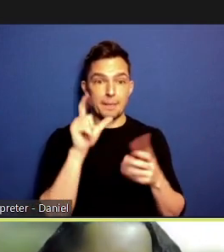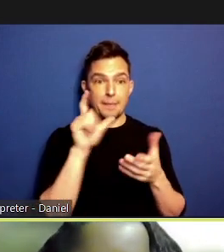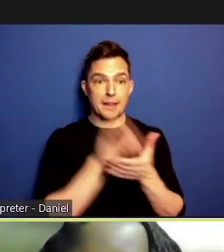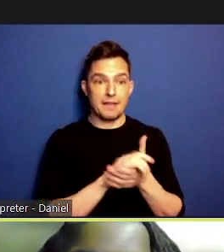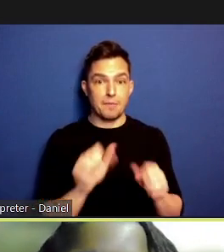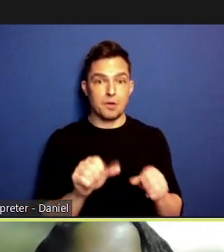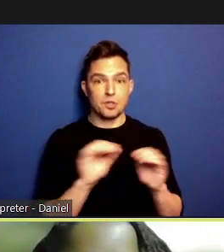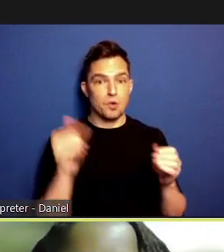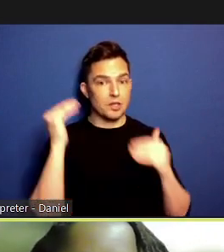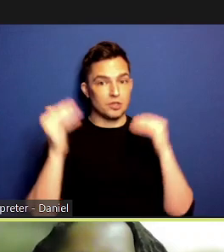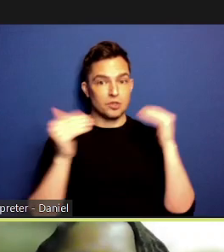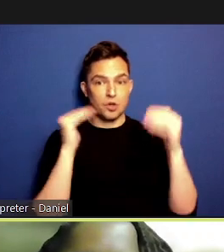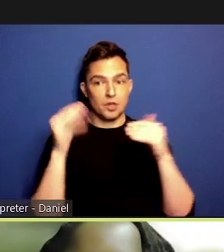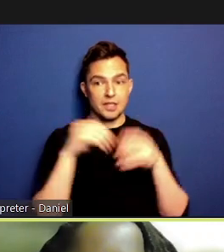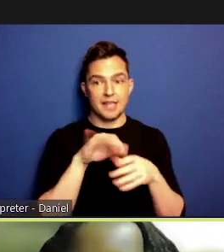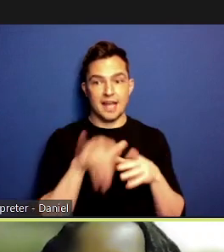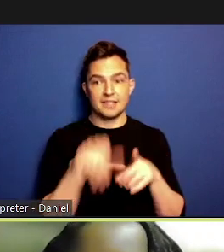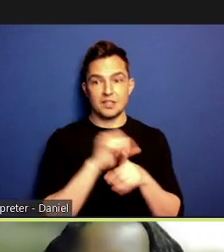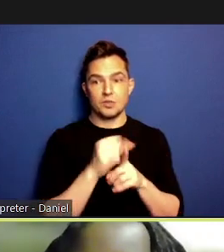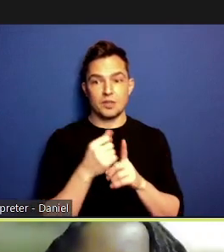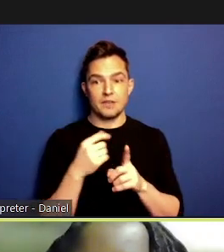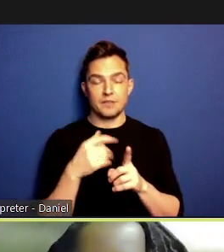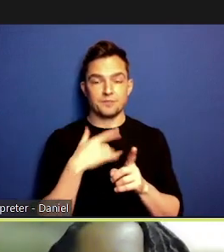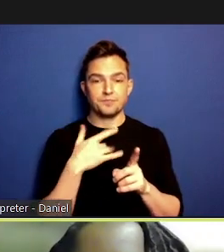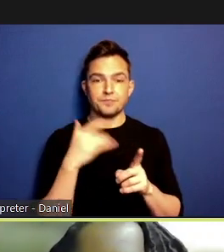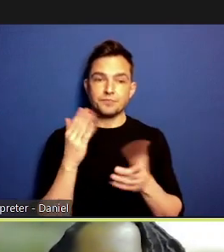situation said anything to stop or challenge what was happening.